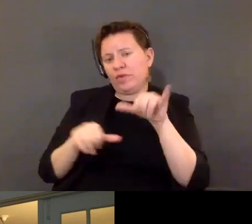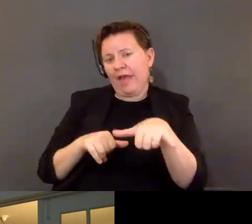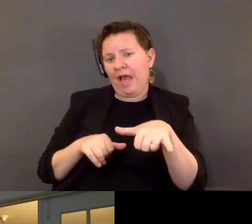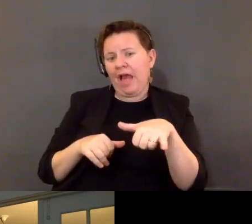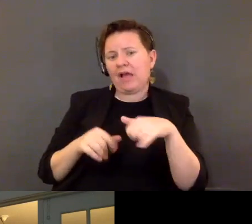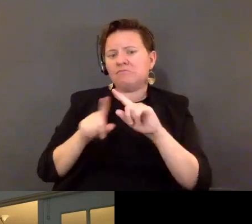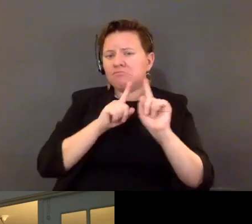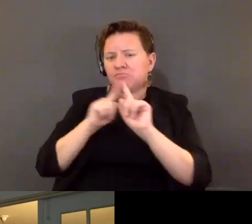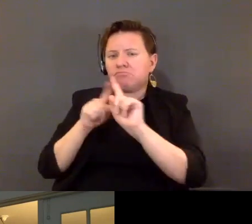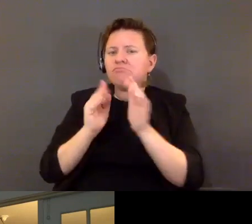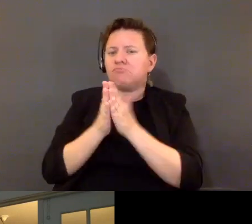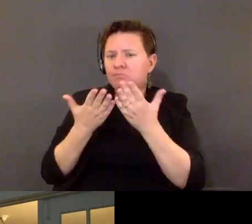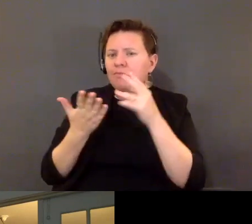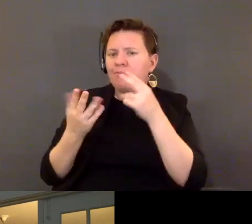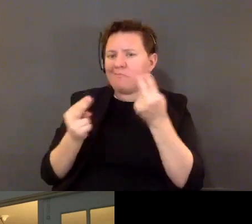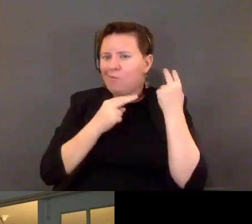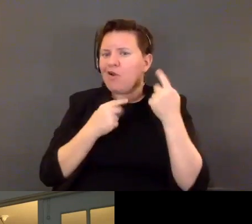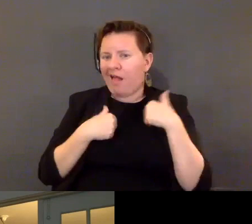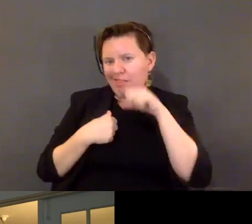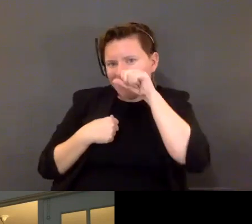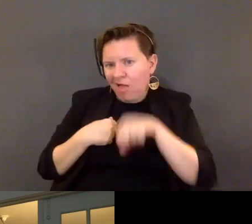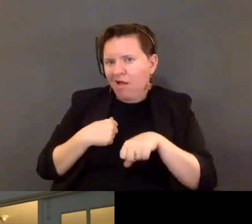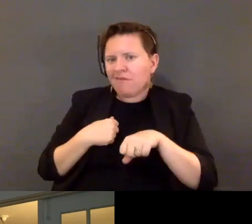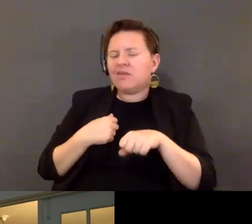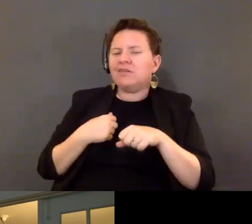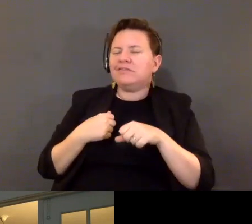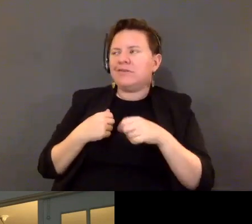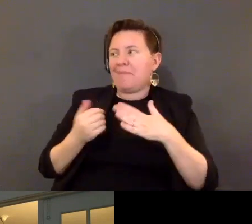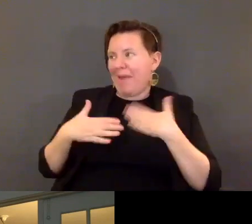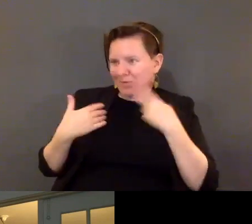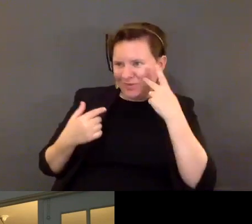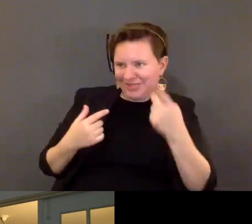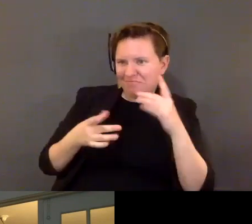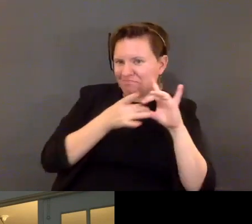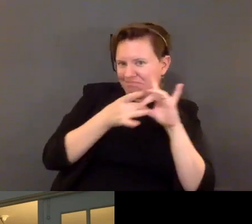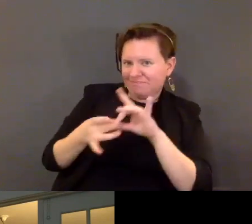exactly that aspect i'm glad to hear that you saw that in my book because all the memoirs that mean